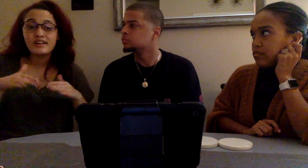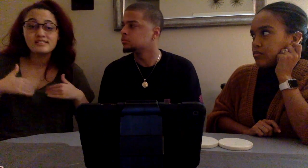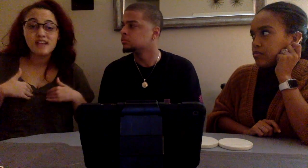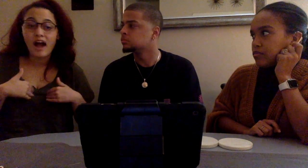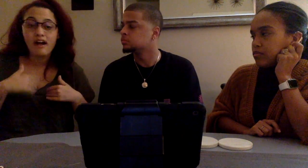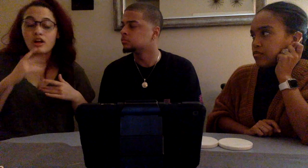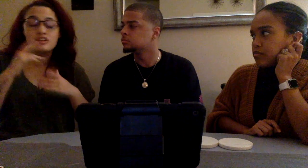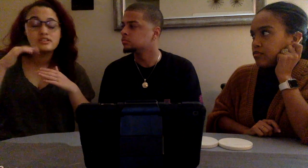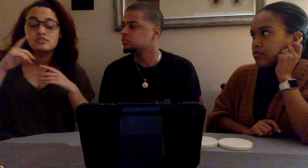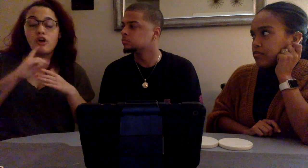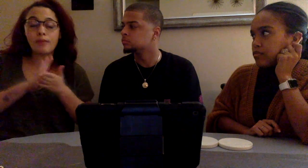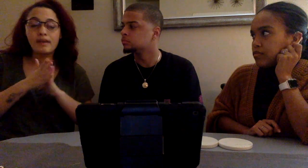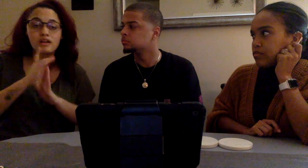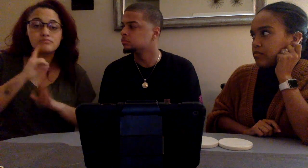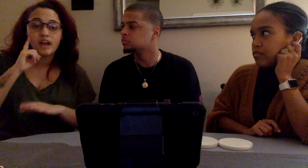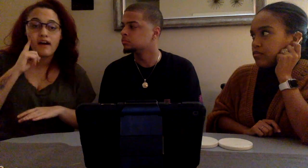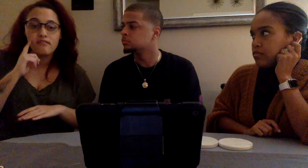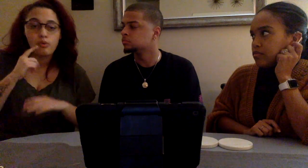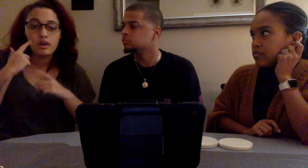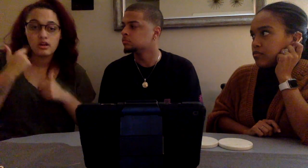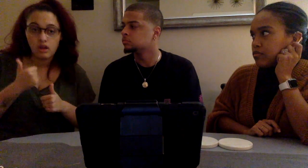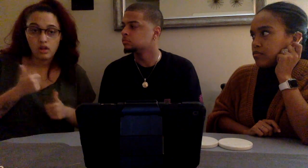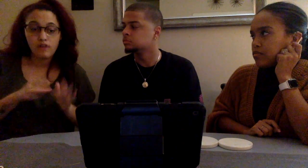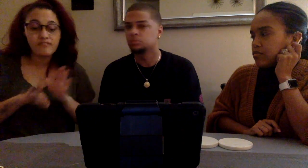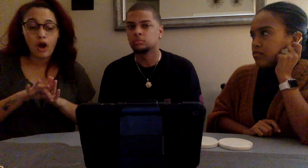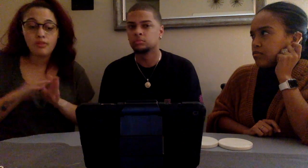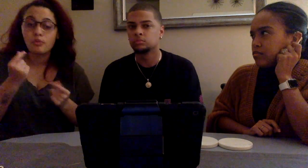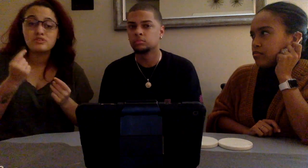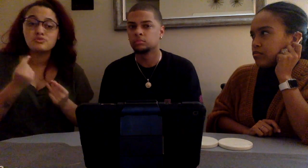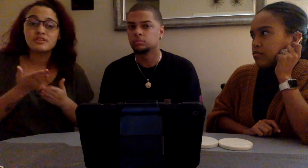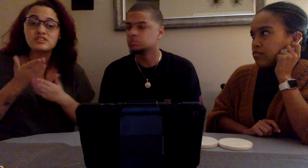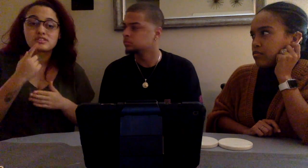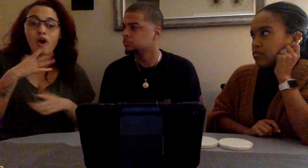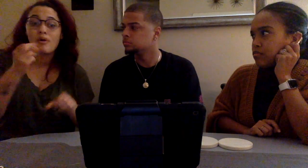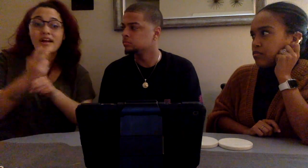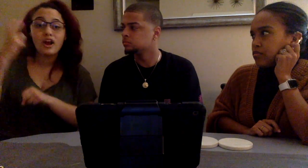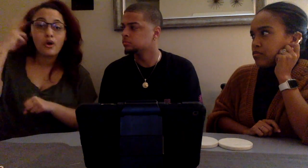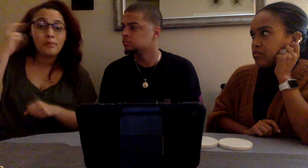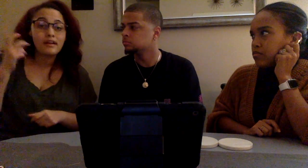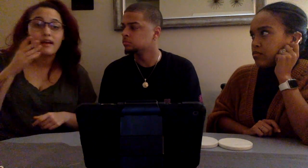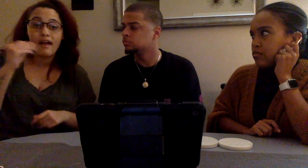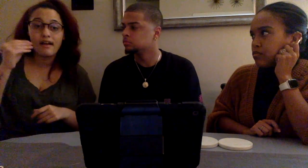when after they said "Your child is deaf or becoming deaf", to get a cochlear implant